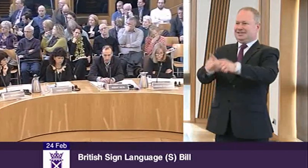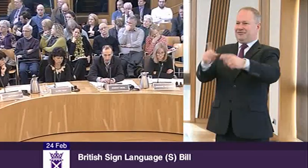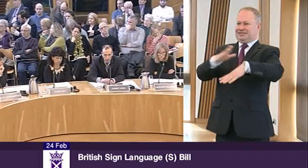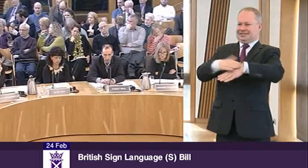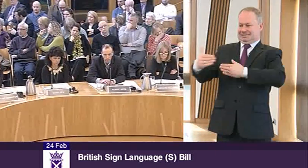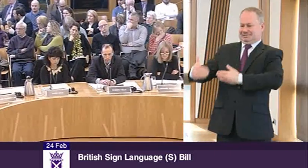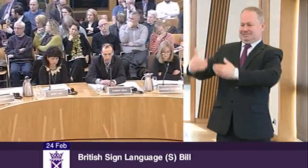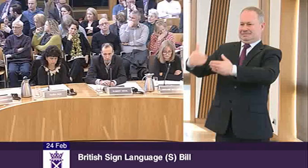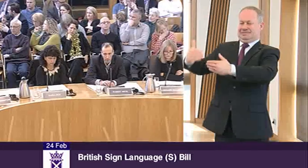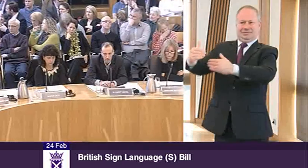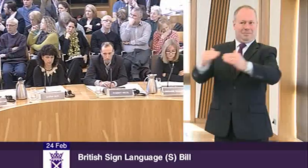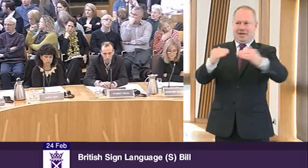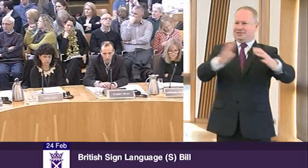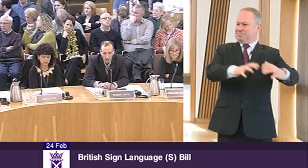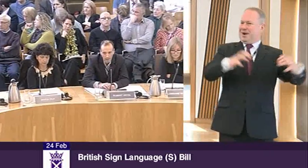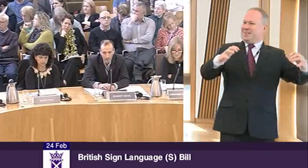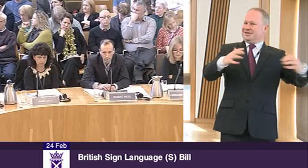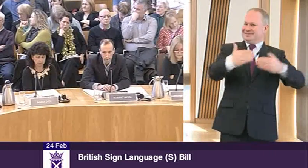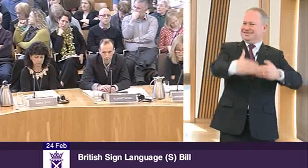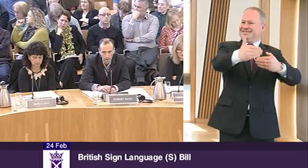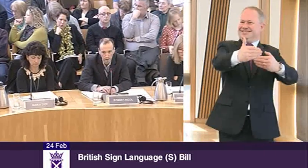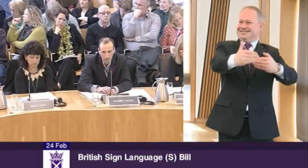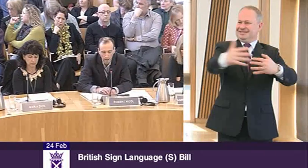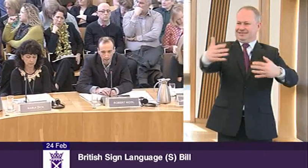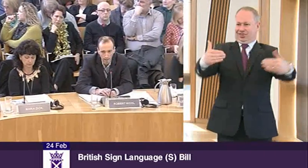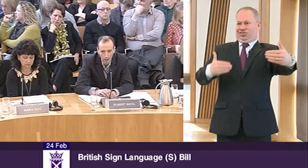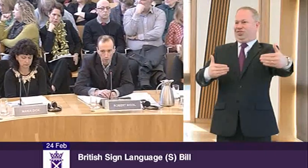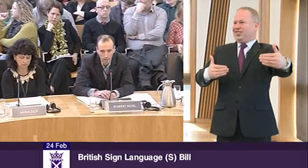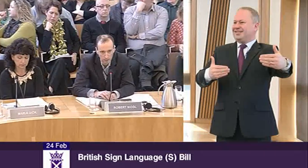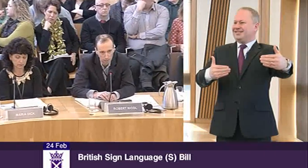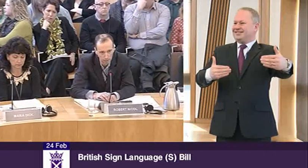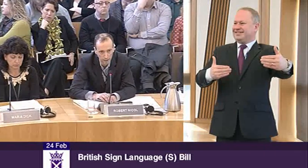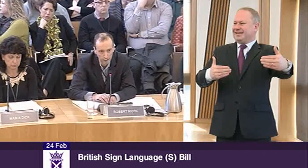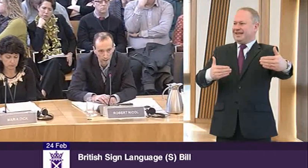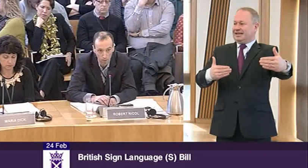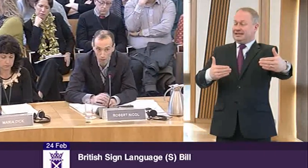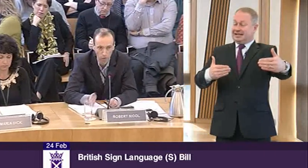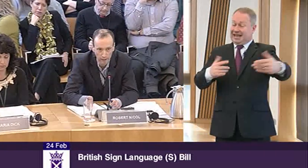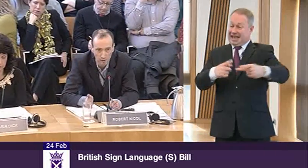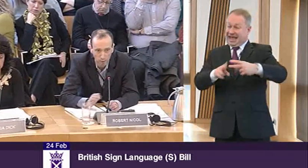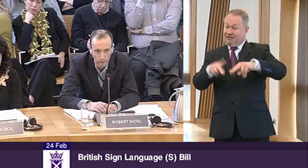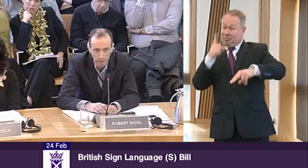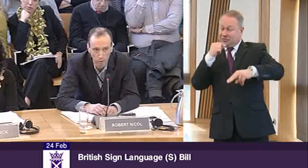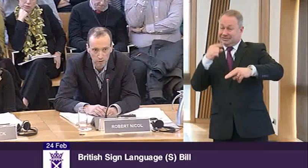different timescales from parliamentary elections. If there is a way of simplifying that, perhaps,